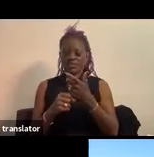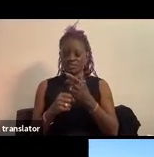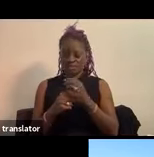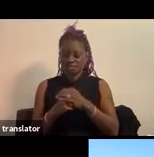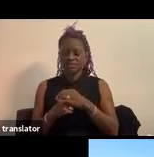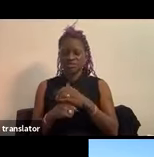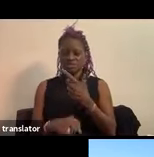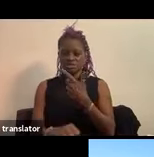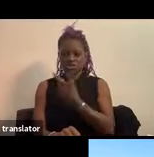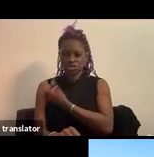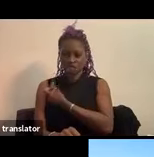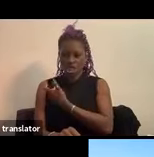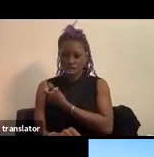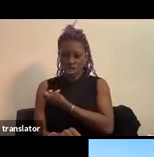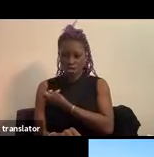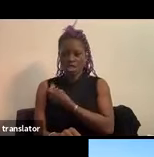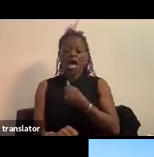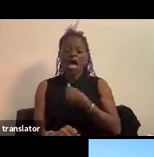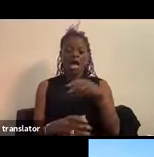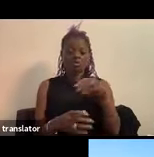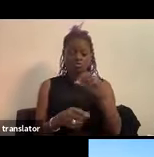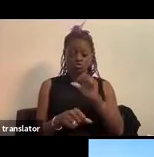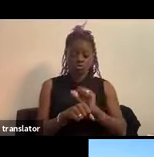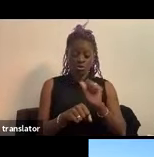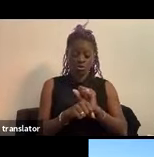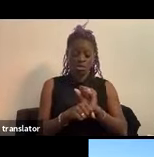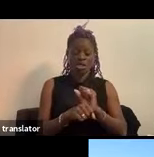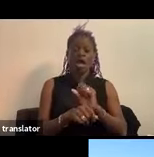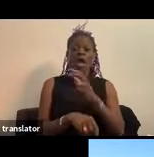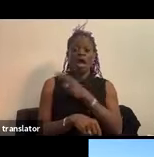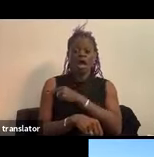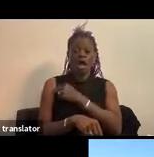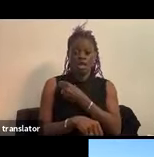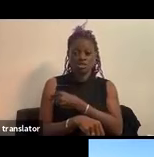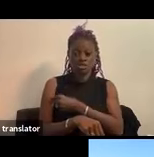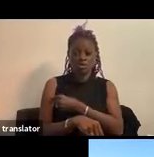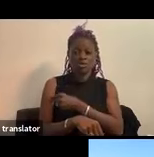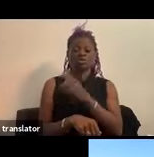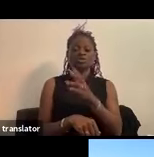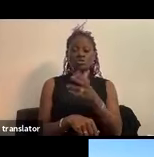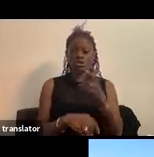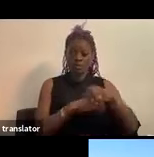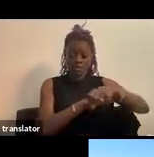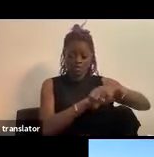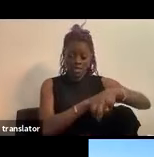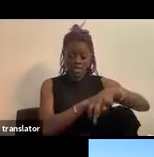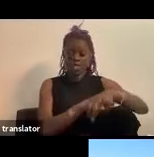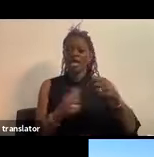I was in the hospital till about midnight last night and I was trying to keep a twenty nine year old healthy person off a ventilator.